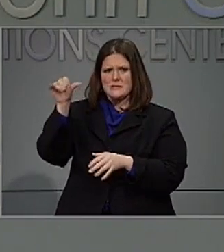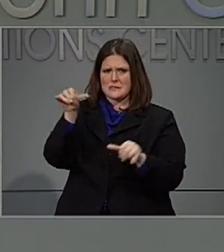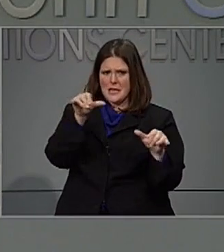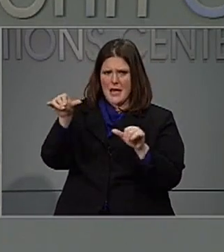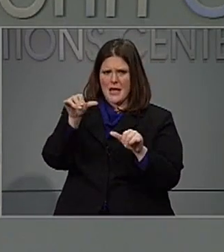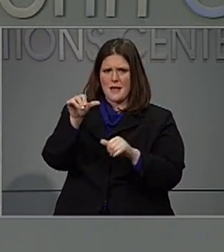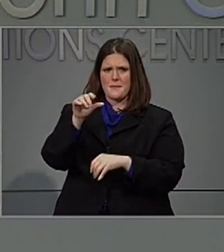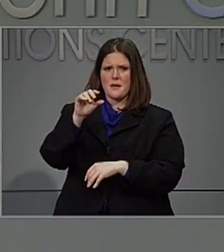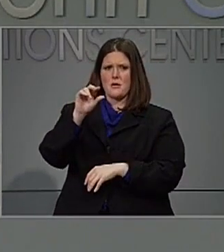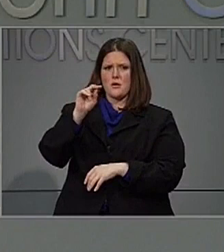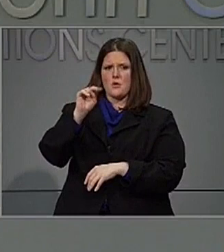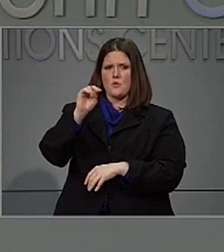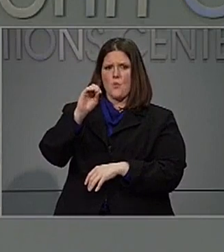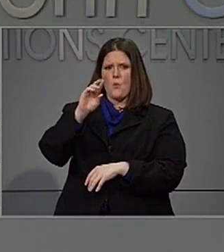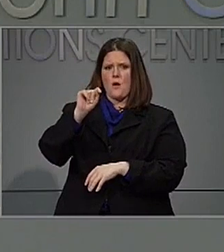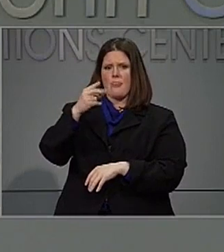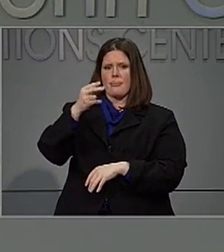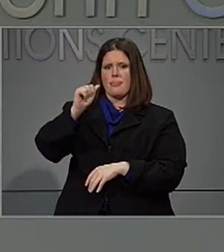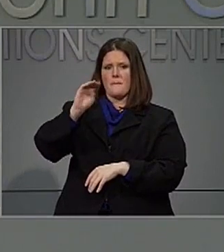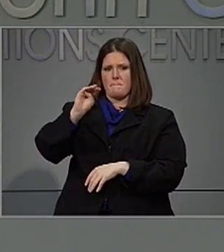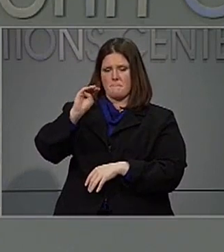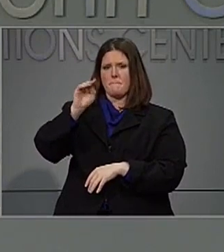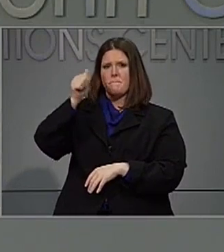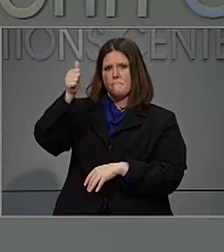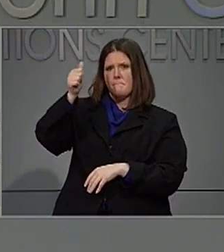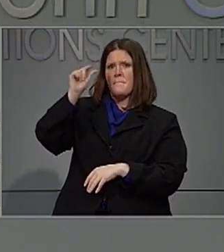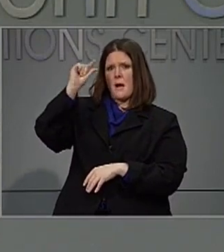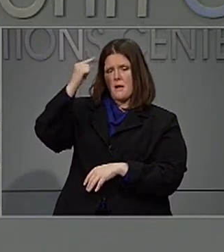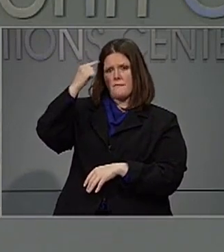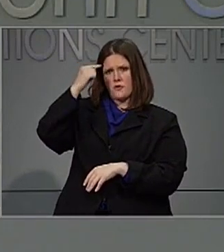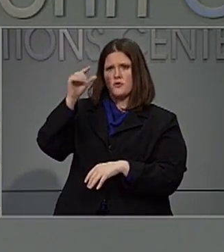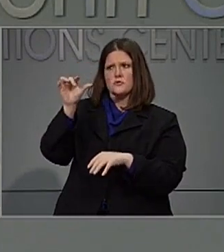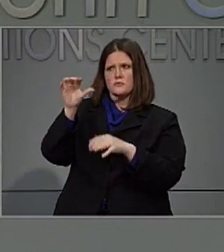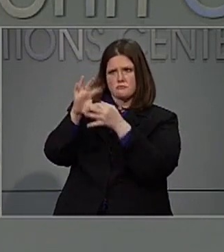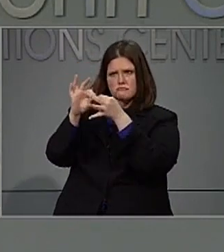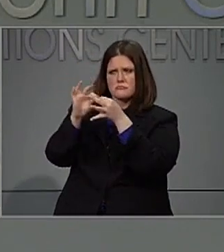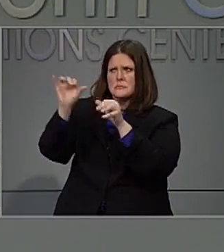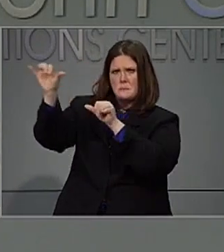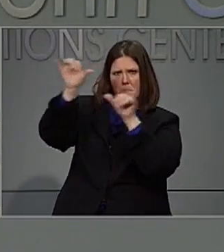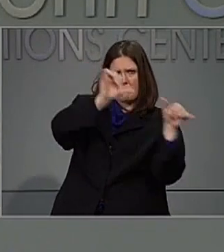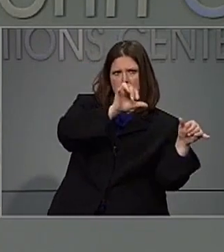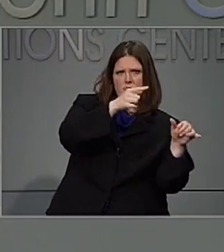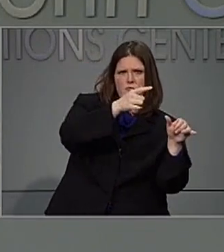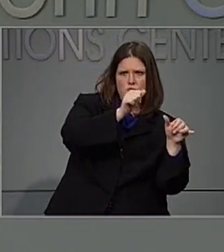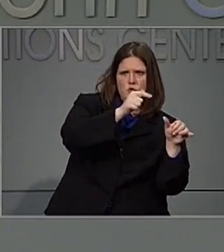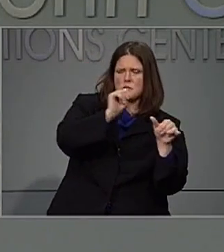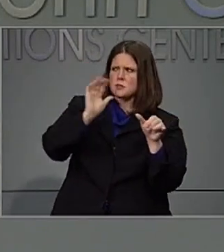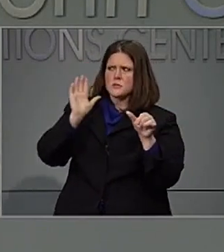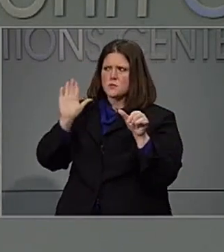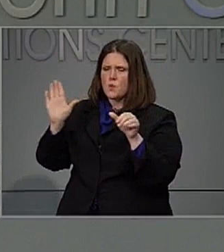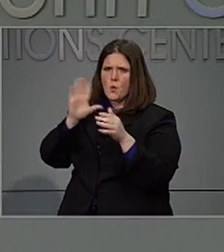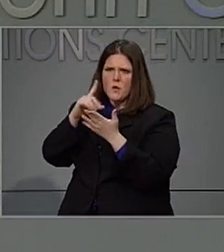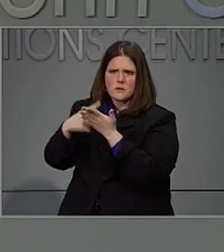CONVERSATION WITH, WHETHER THERE WERE CONVERSATIONS WITH THE VIRGINIA GOVERNOR. I WAS ALSO WONDERING ABOUT SUMMER